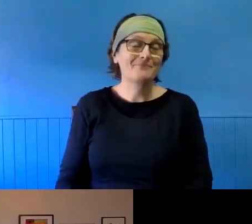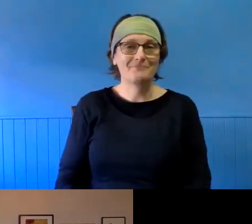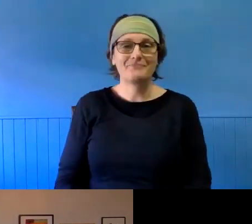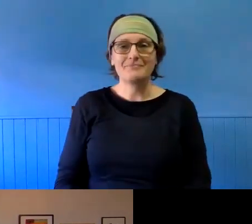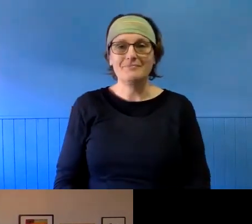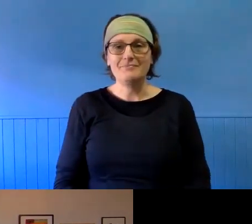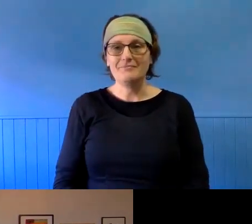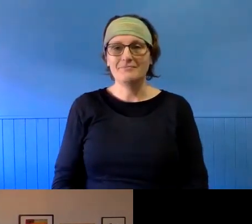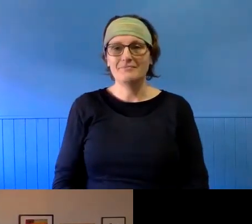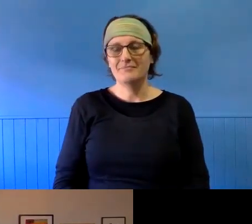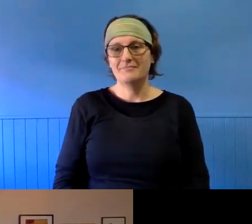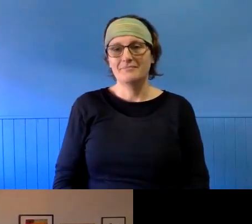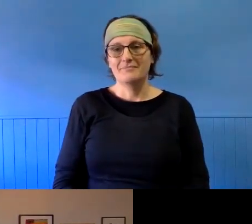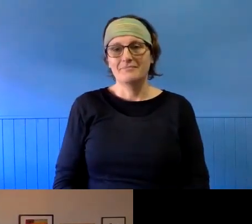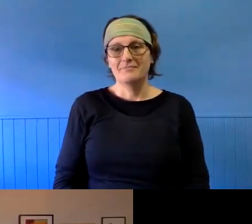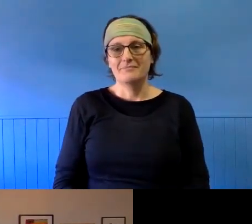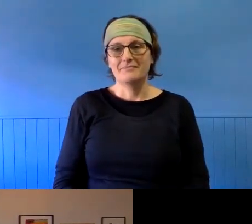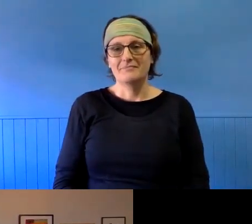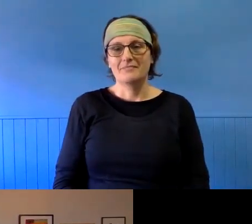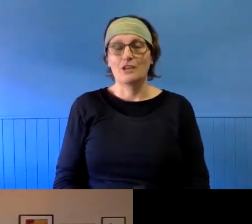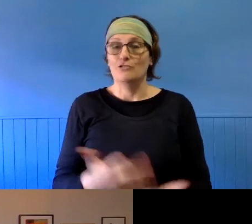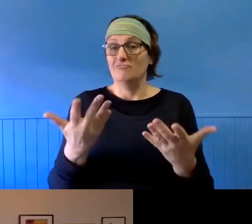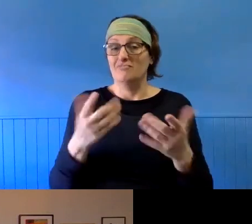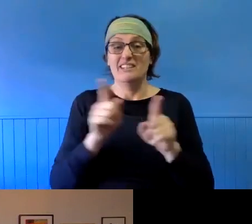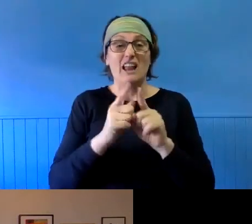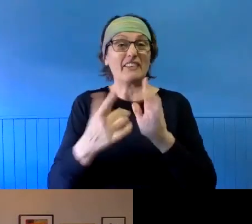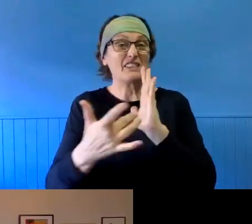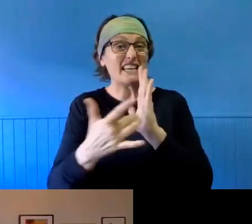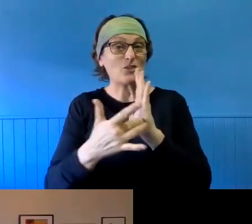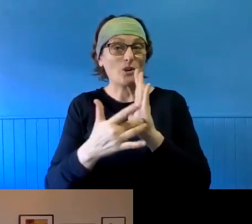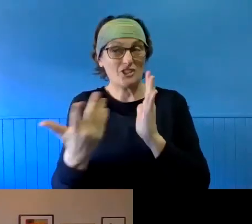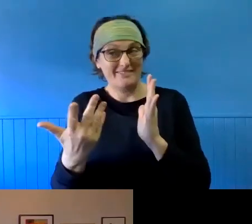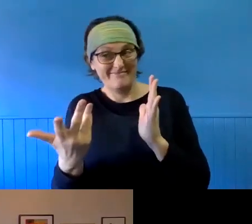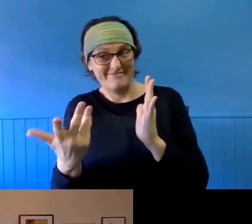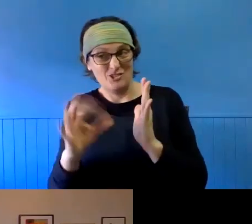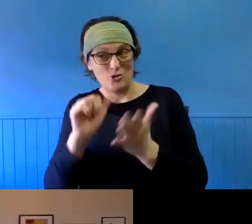case of the technology not really keeping up. Matthew says, thanks, he